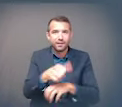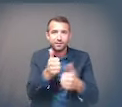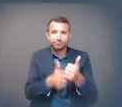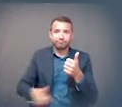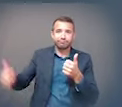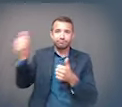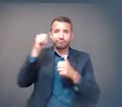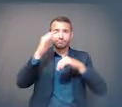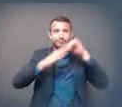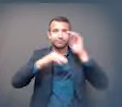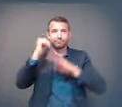This is for the protestors,